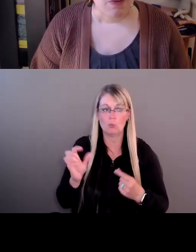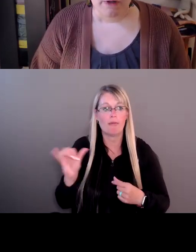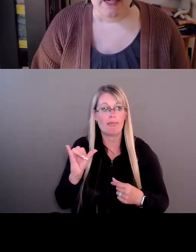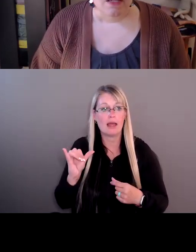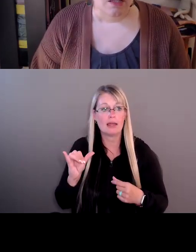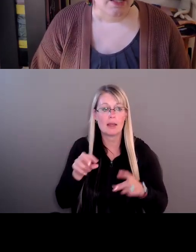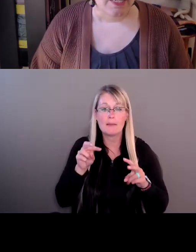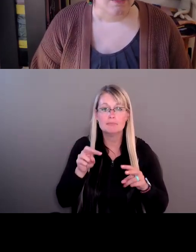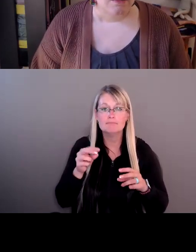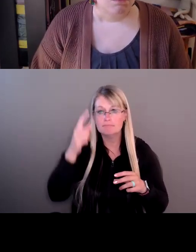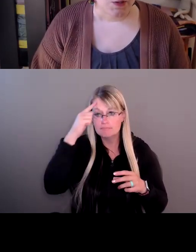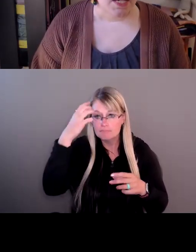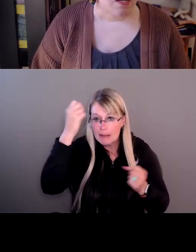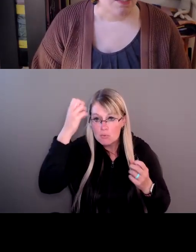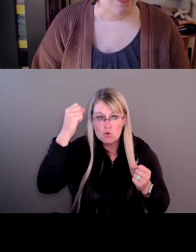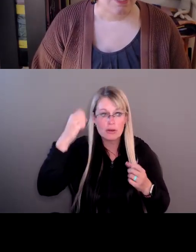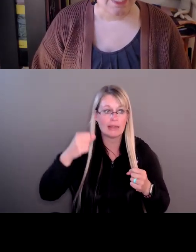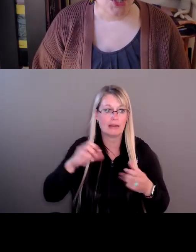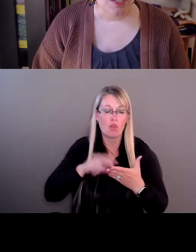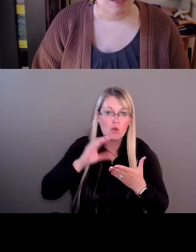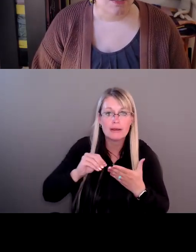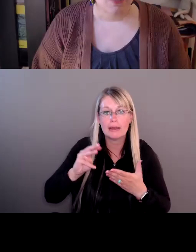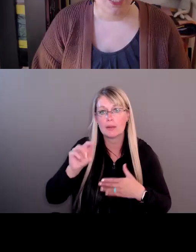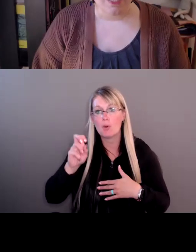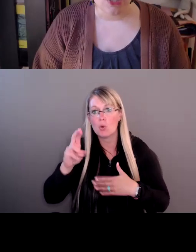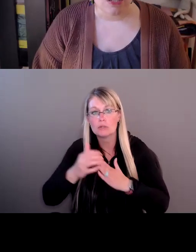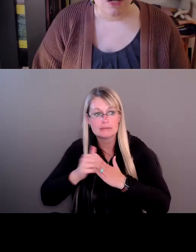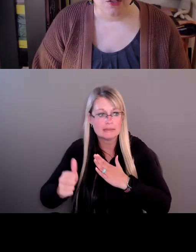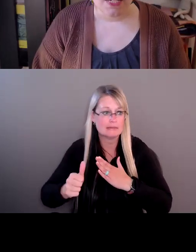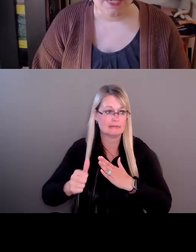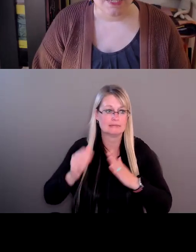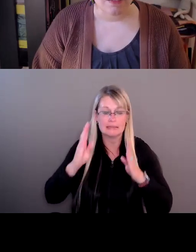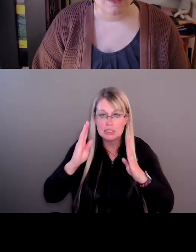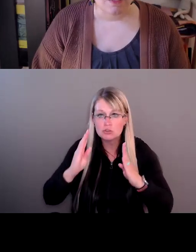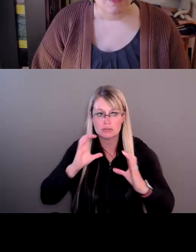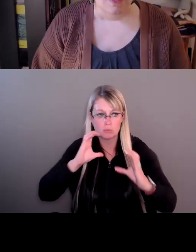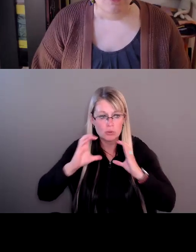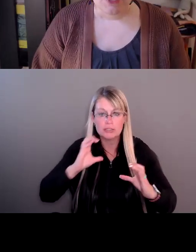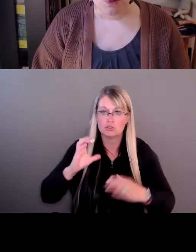memory, learning, motor skills, attention, communication, understanding, information